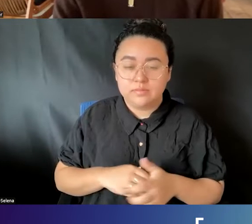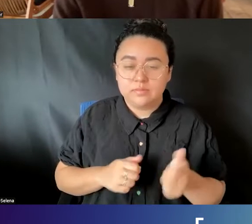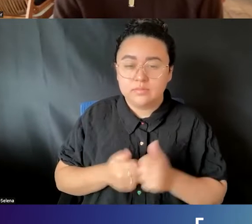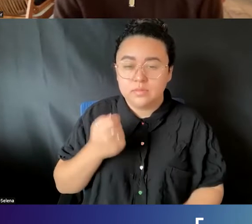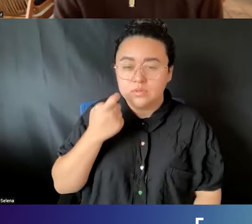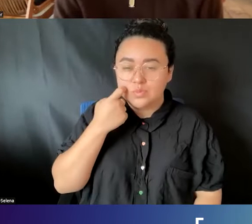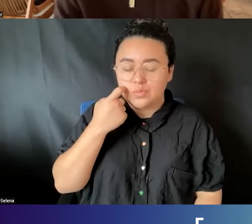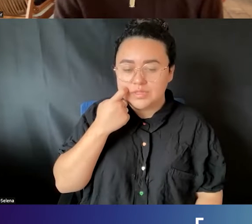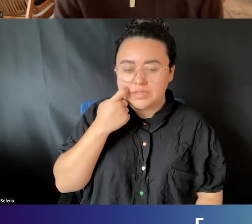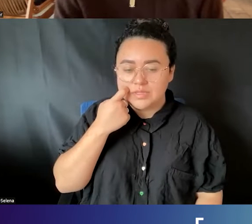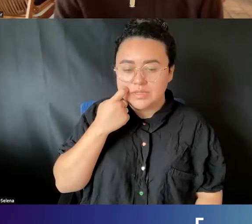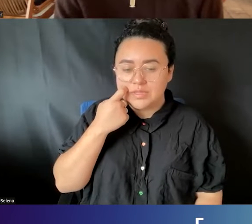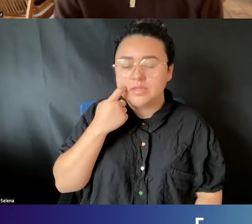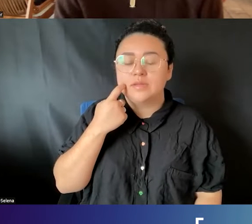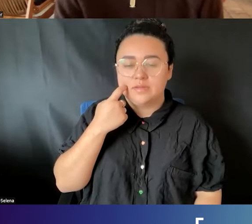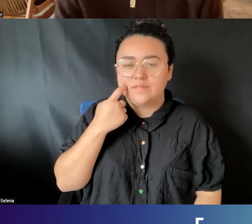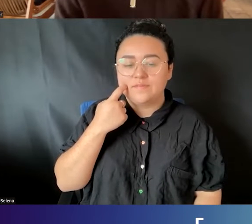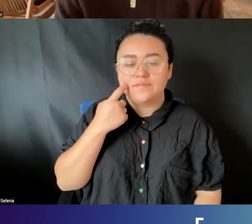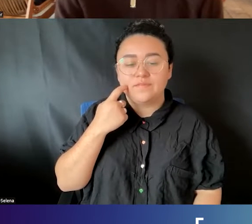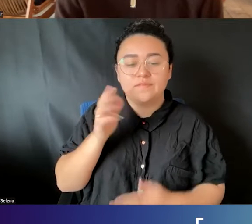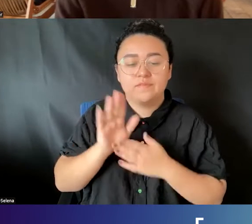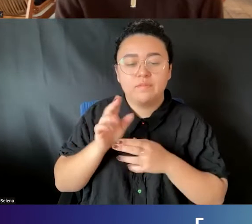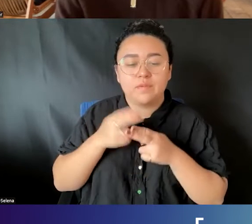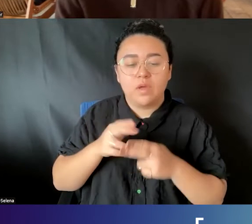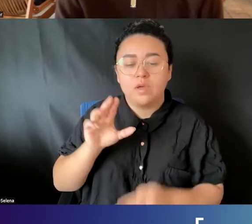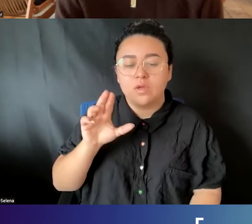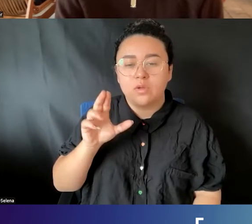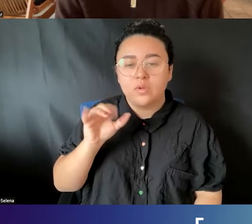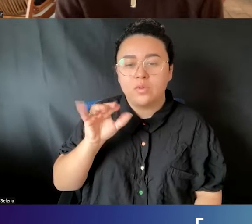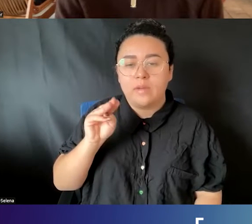long form film was called Crime and Punishment, and that was distributed by Hulu